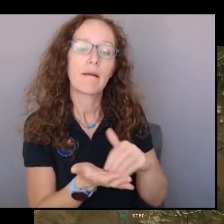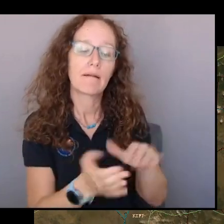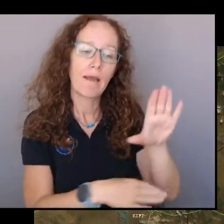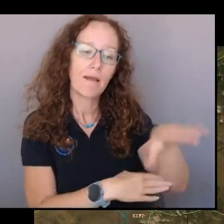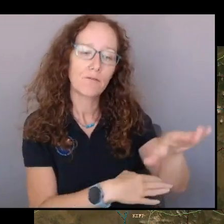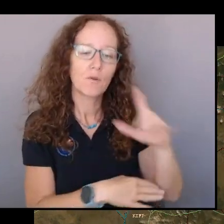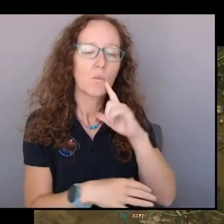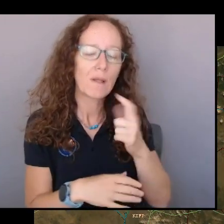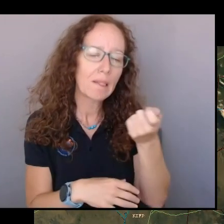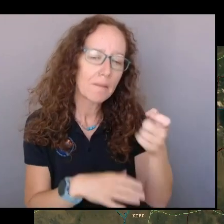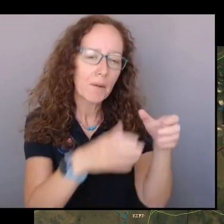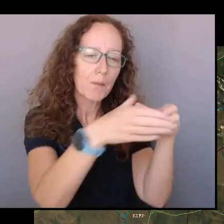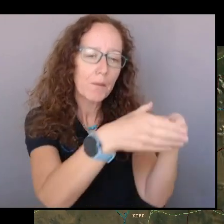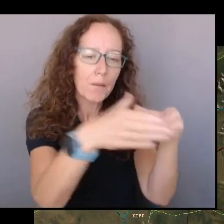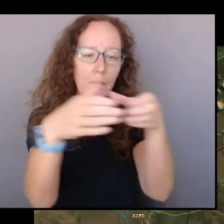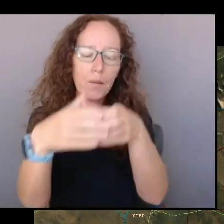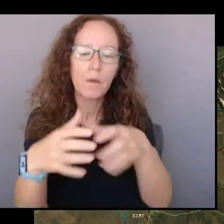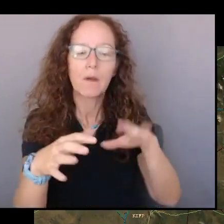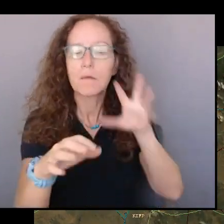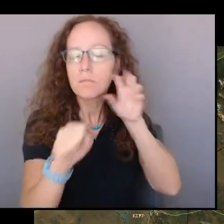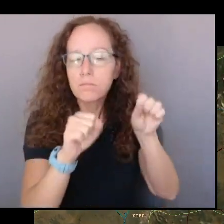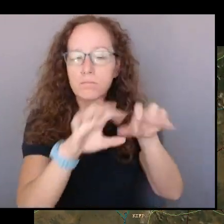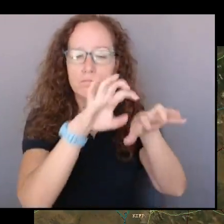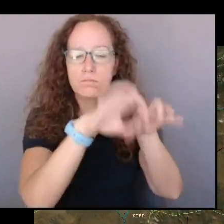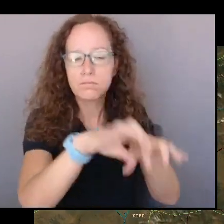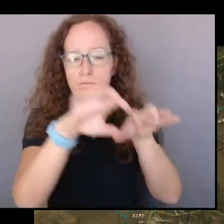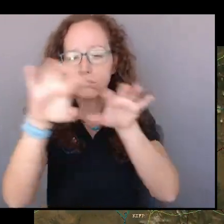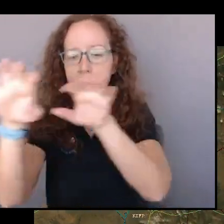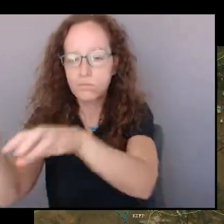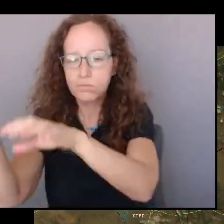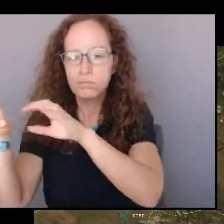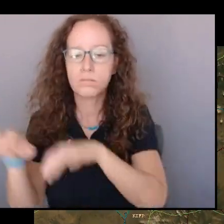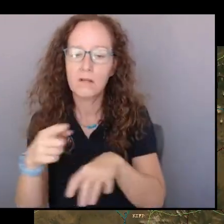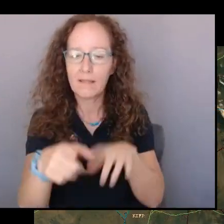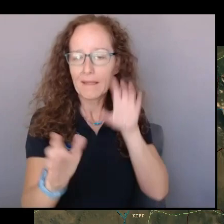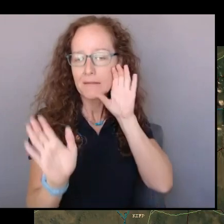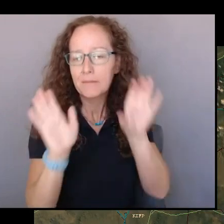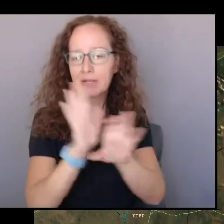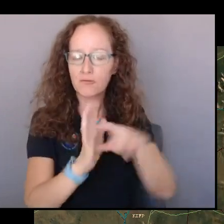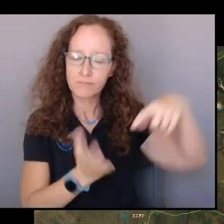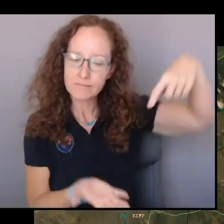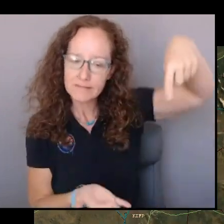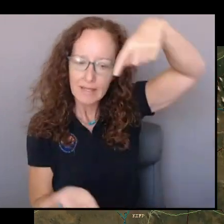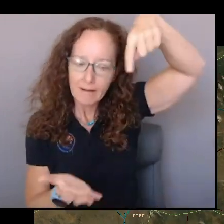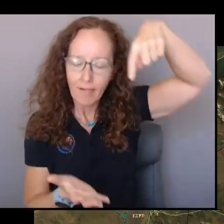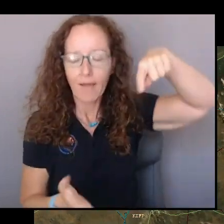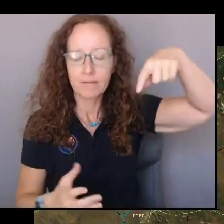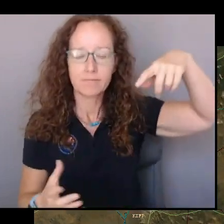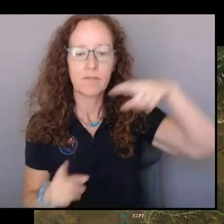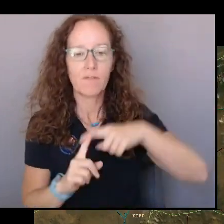imagery here, just showing you visible satellite. This is what it looks like from 22,000 miles up in space. As you can